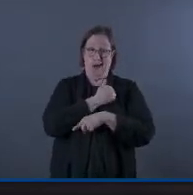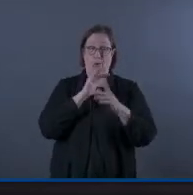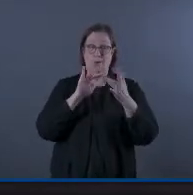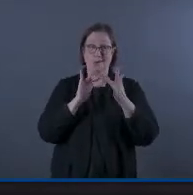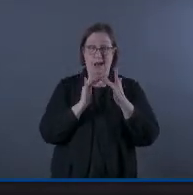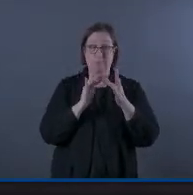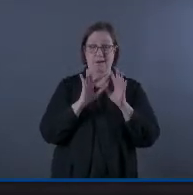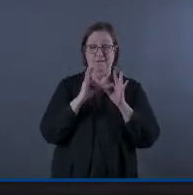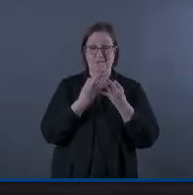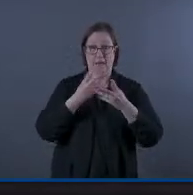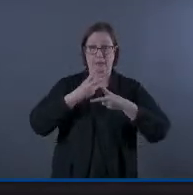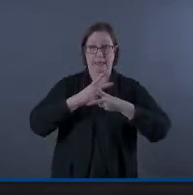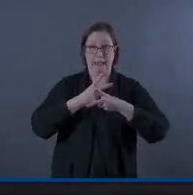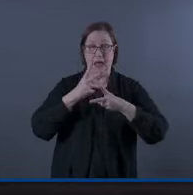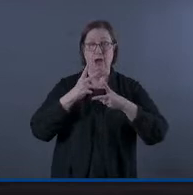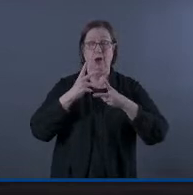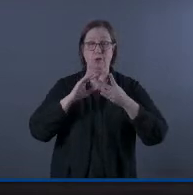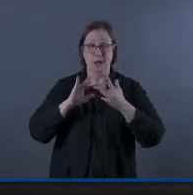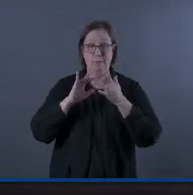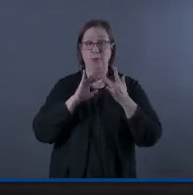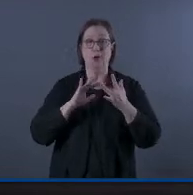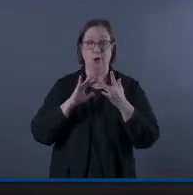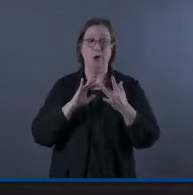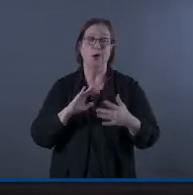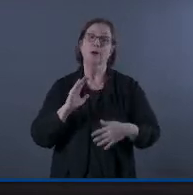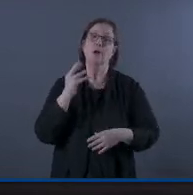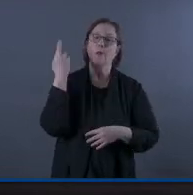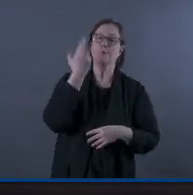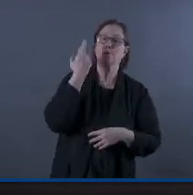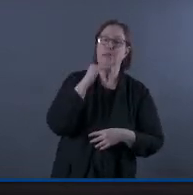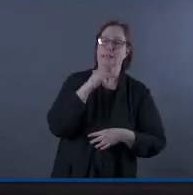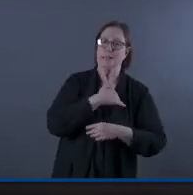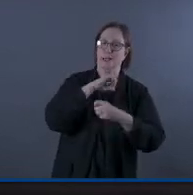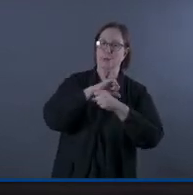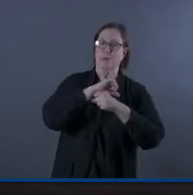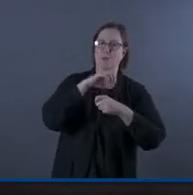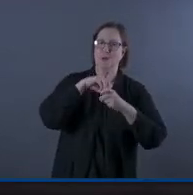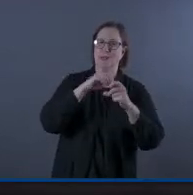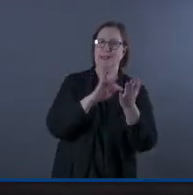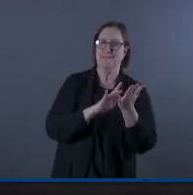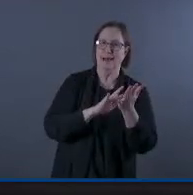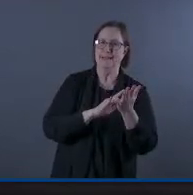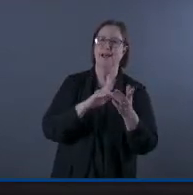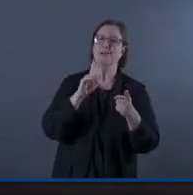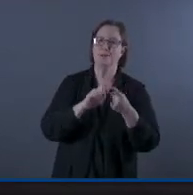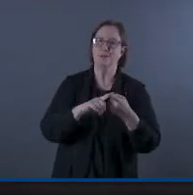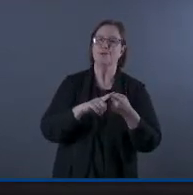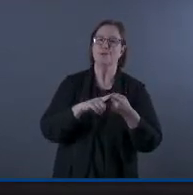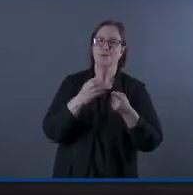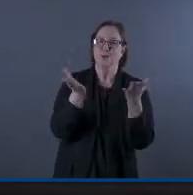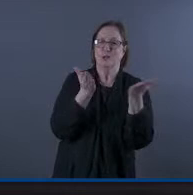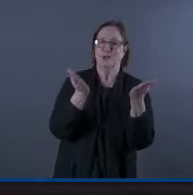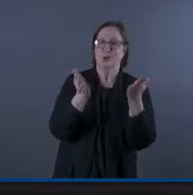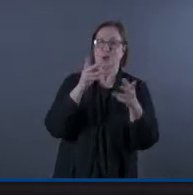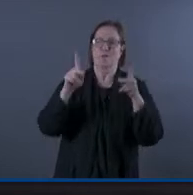speaking very personally, we go into medicine to take care of patients and to serve patients. And when there is a tool out there that would allow us to take care of patients